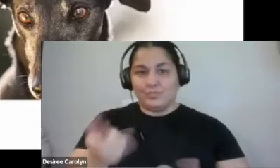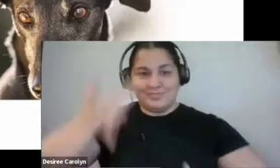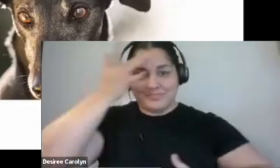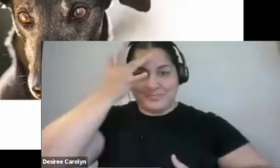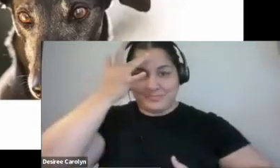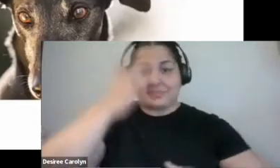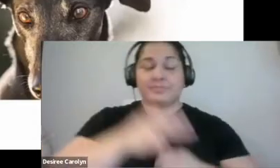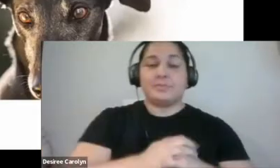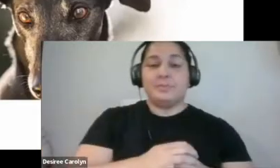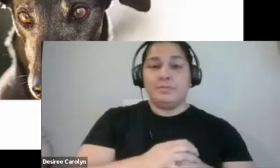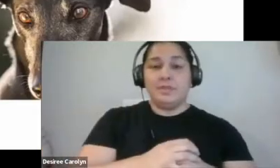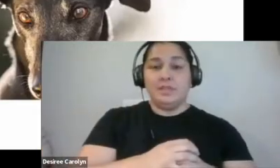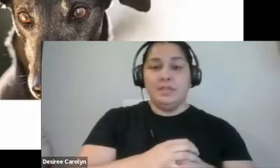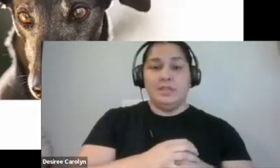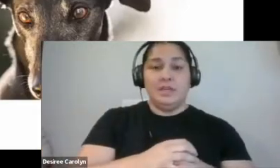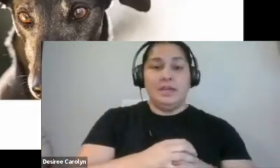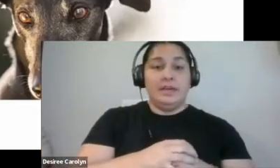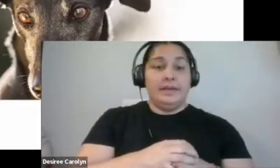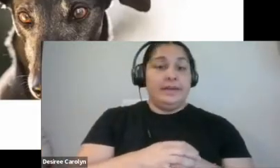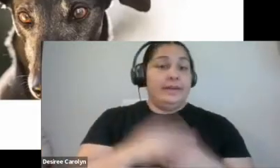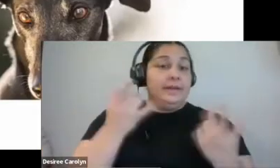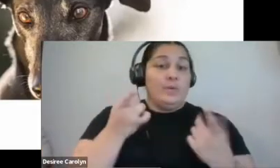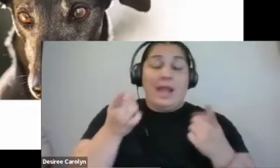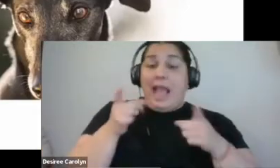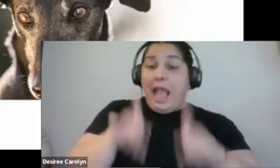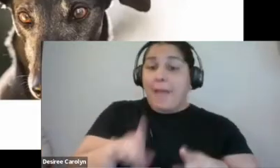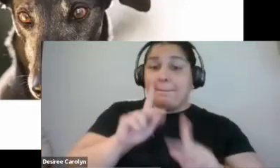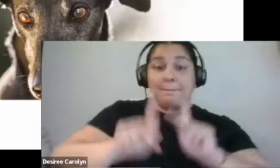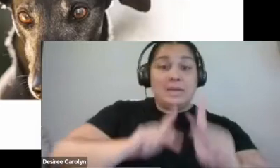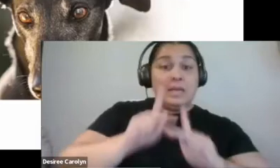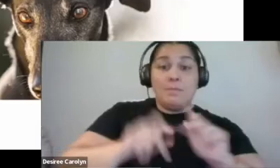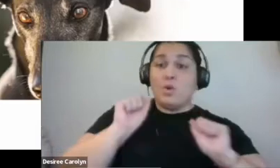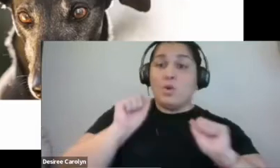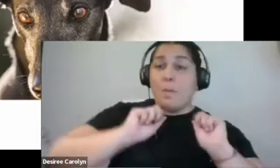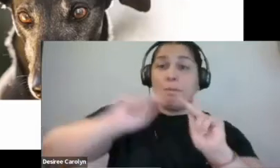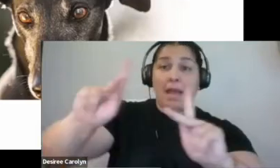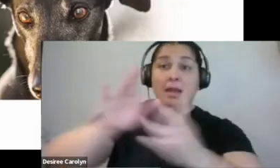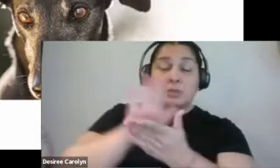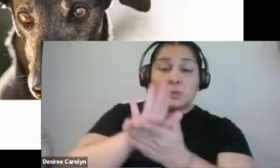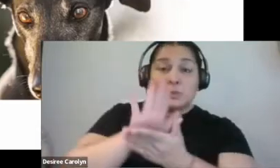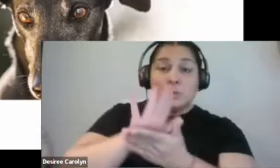what's going to happen with people going back to college. You know I don't think that there's